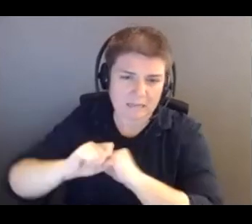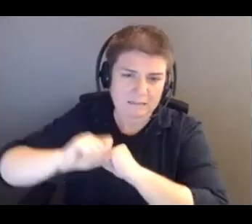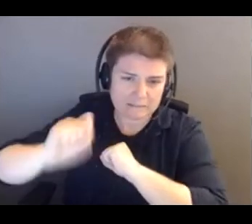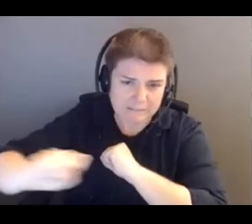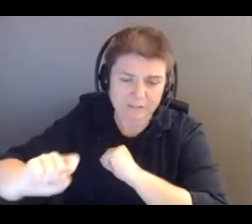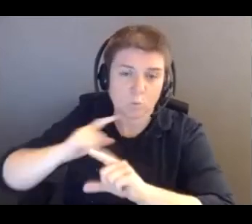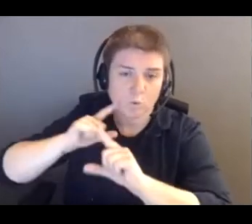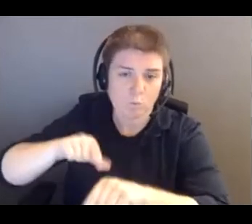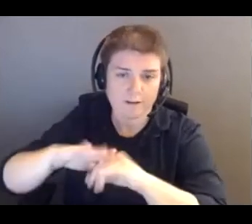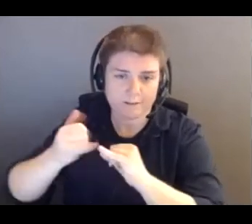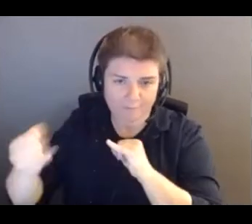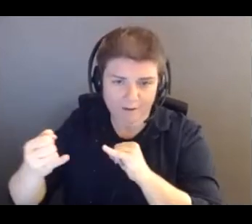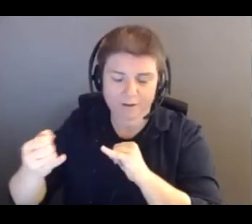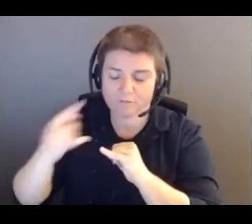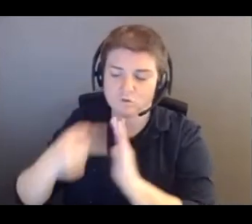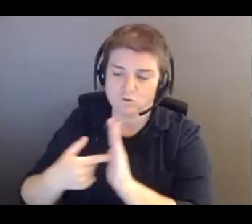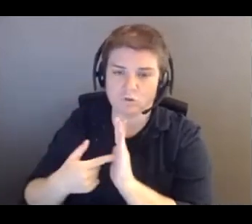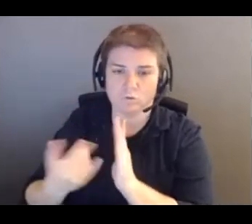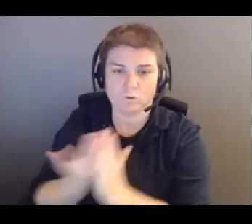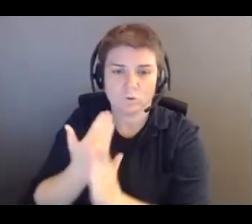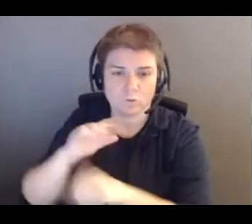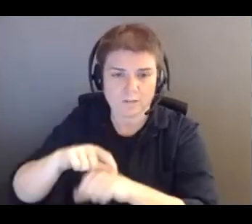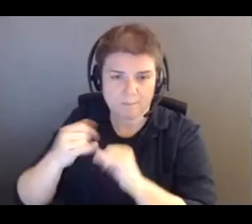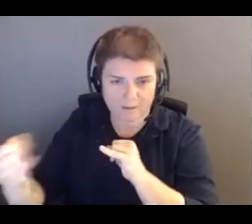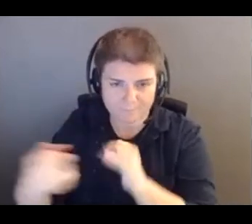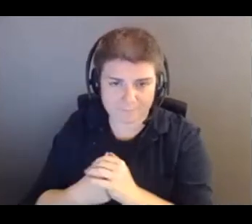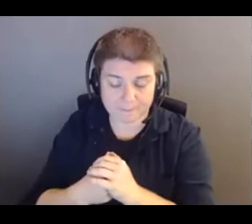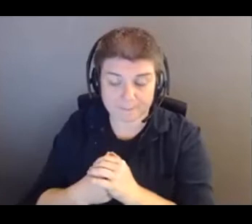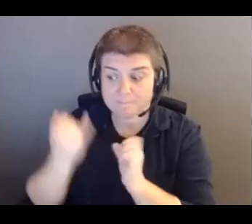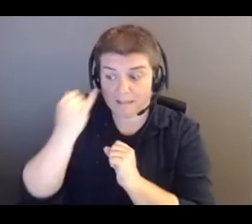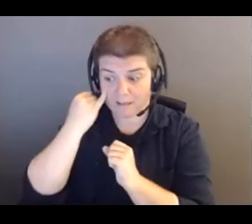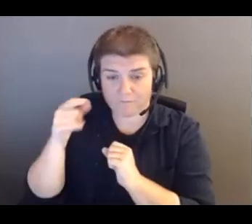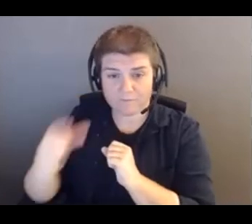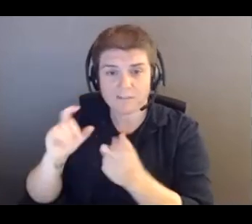to reflect the new timeline. If the shift or change to your project or activities are